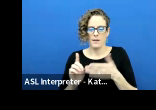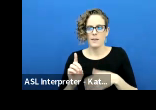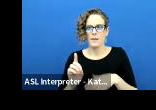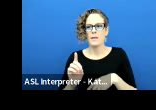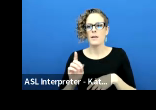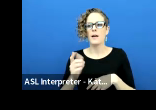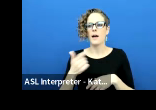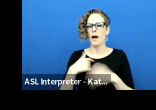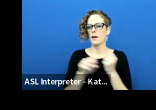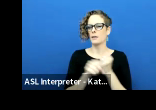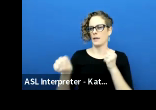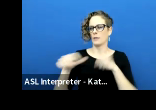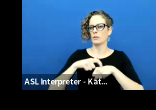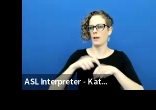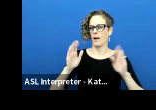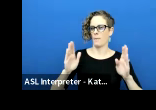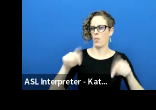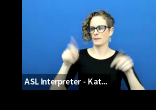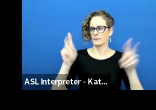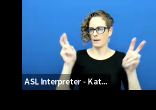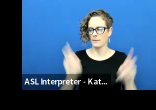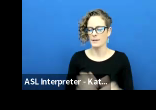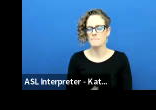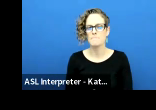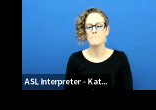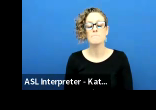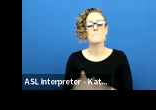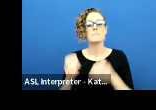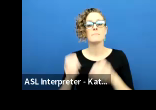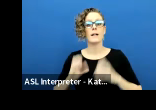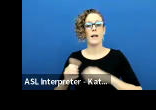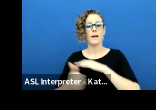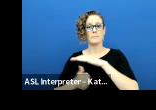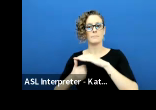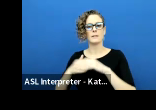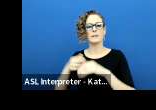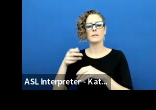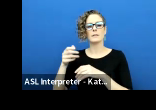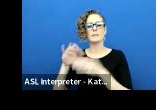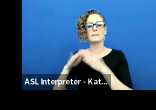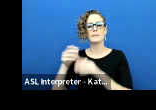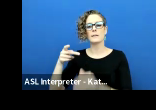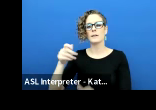time on it so this client of mine who's in Pacifica California here he's uh We've automated